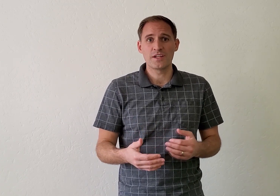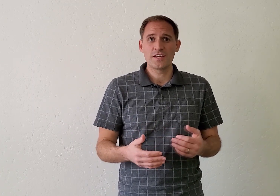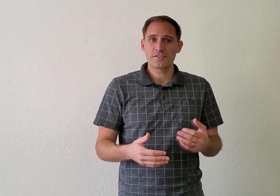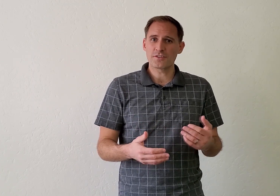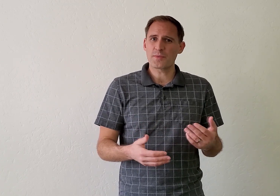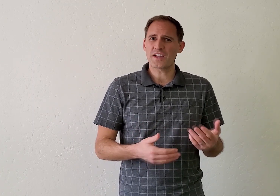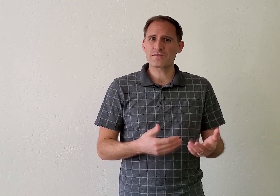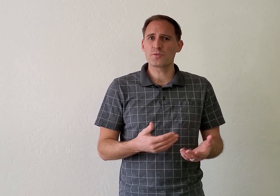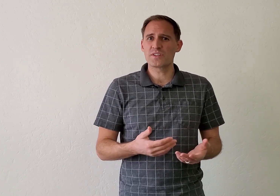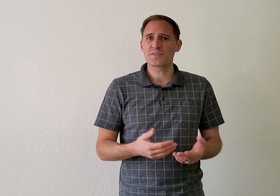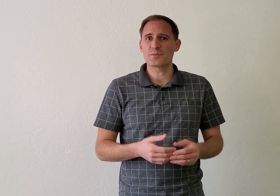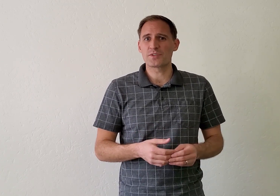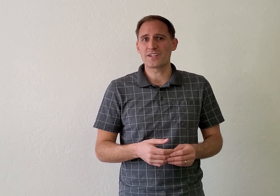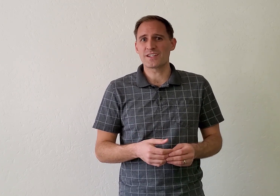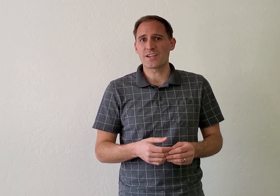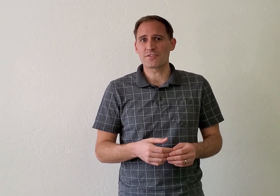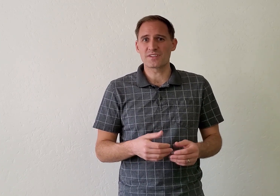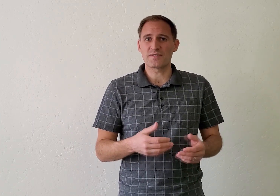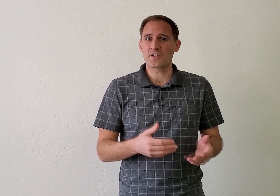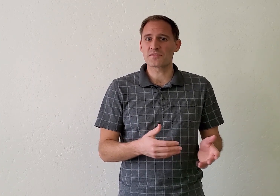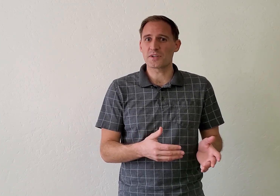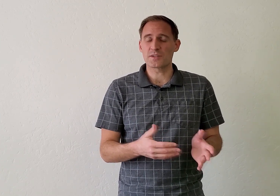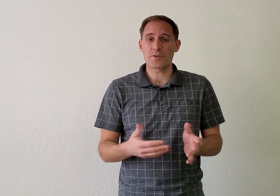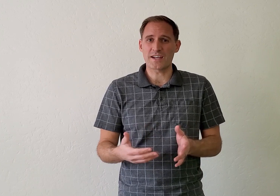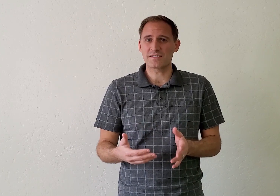So, the past few weeks have been putting together these fingerspelling practice